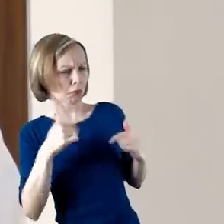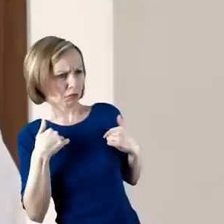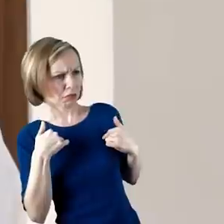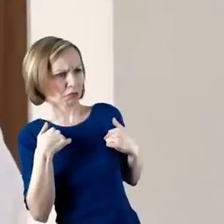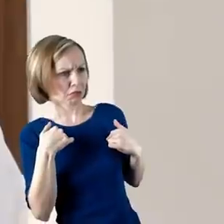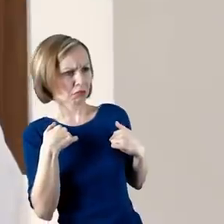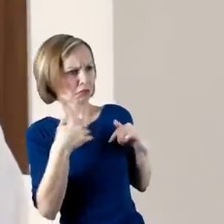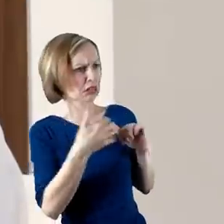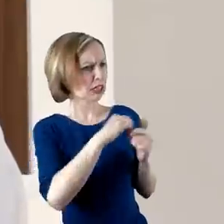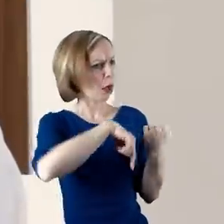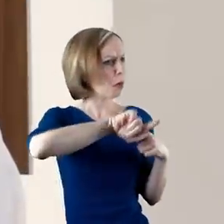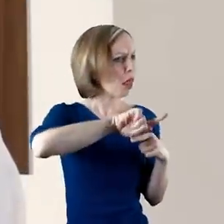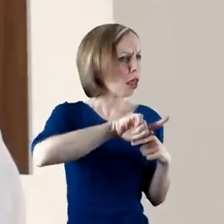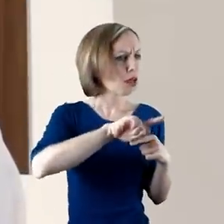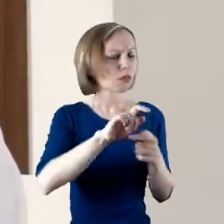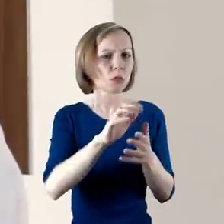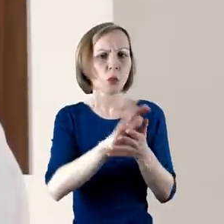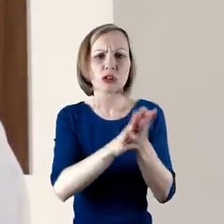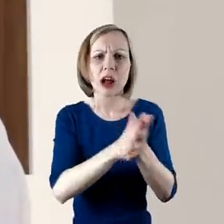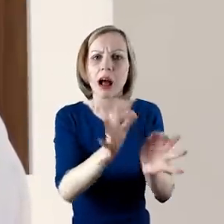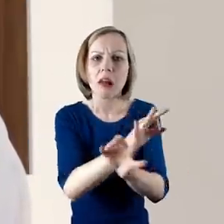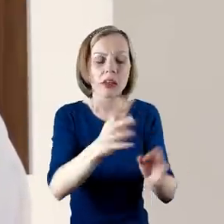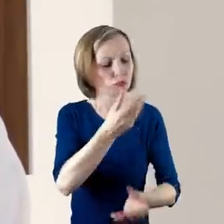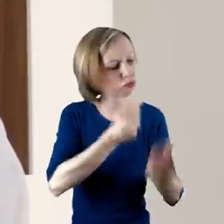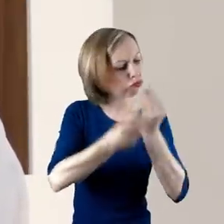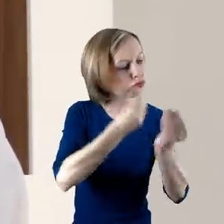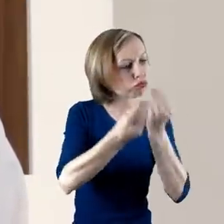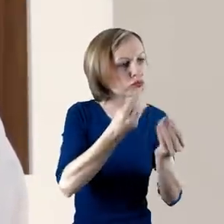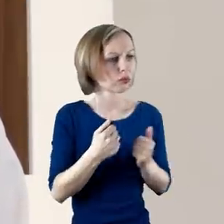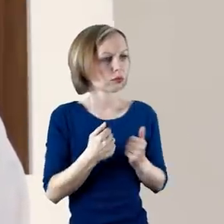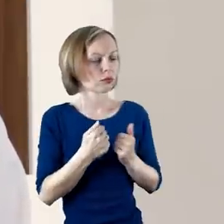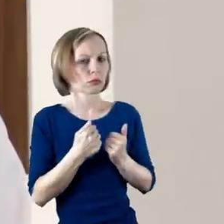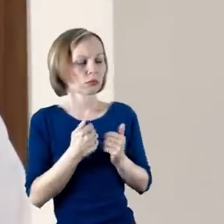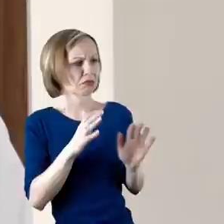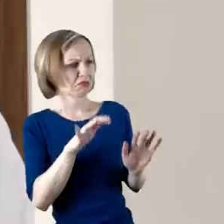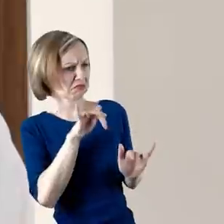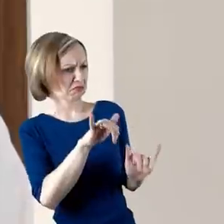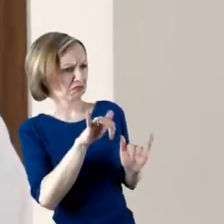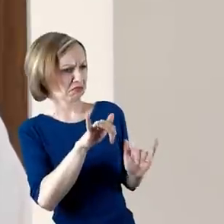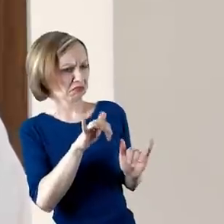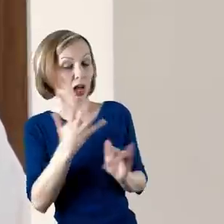That is, without washing them. For the Pharisees and all the Jews do not eat